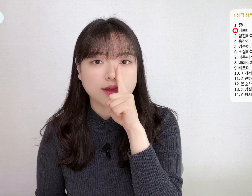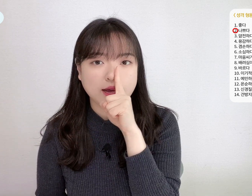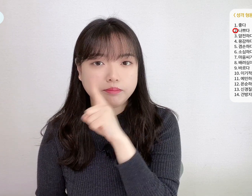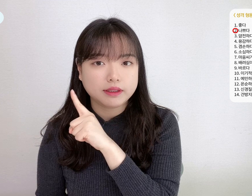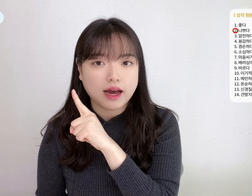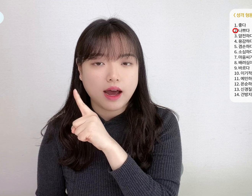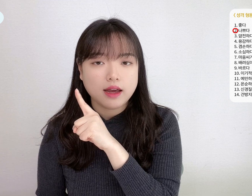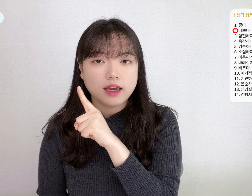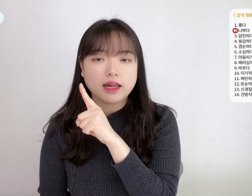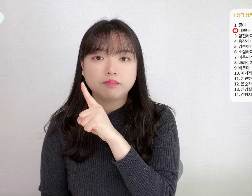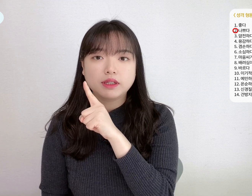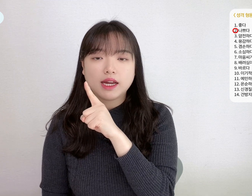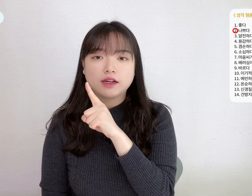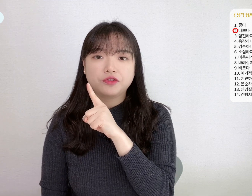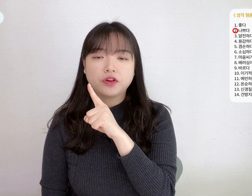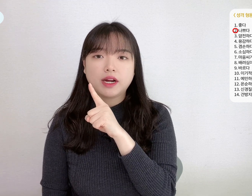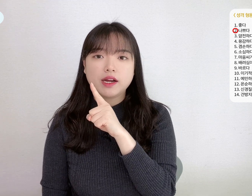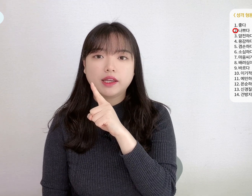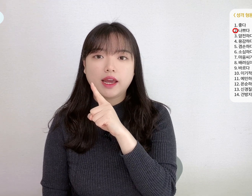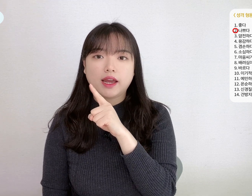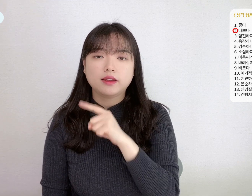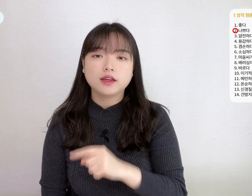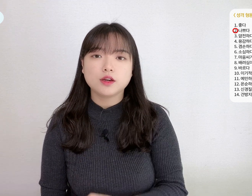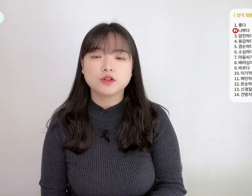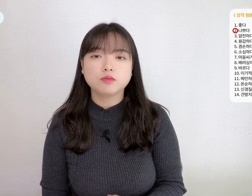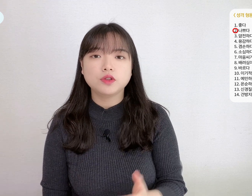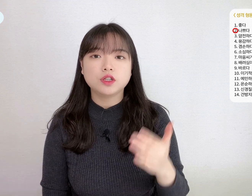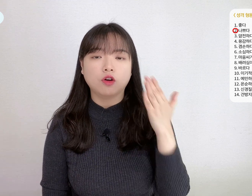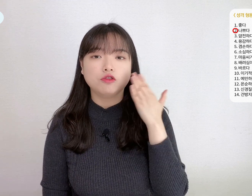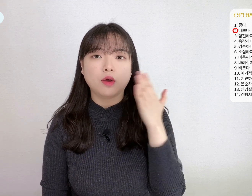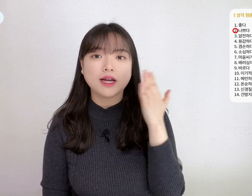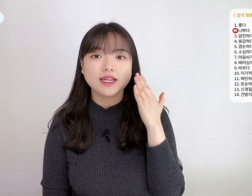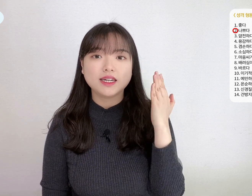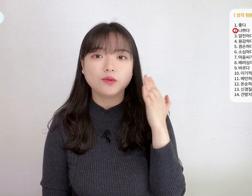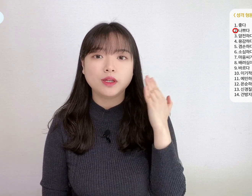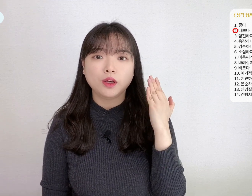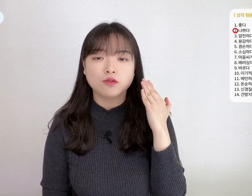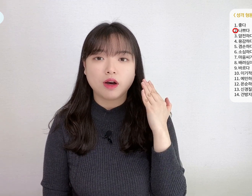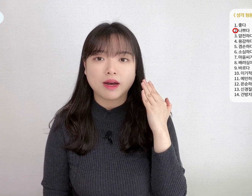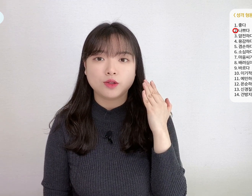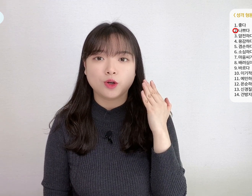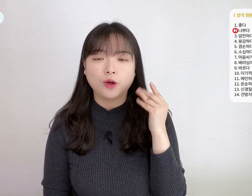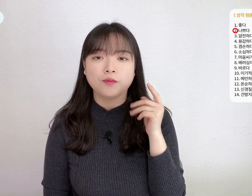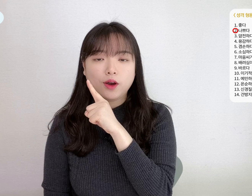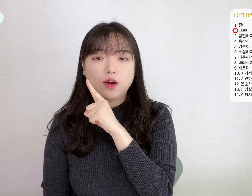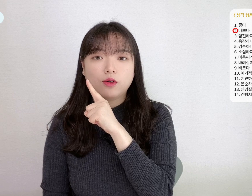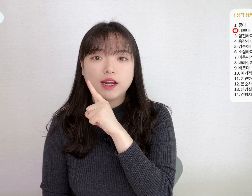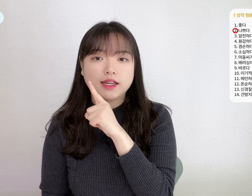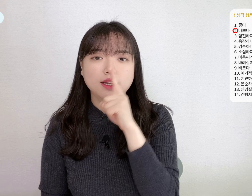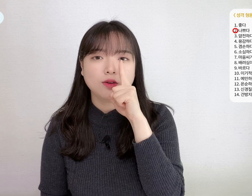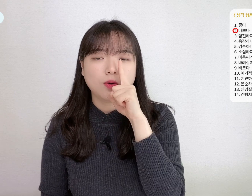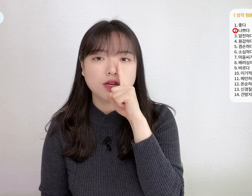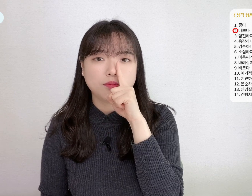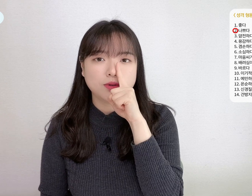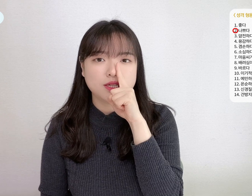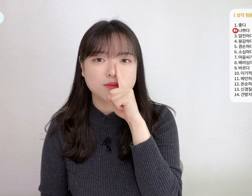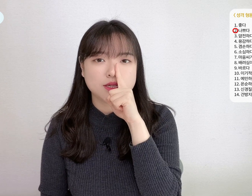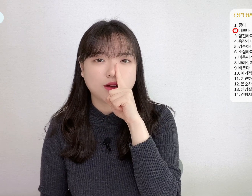When you say this [bad] sign, especially women, there are a lot of cases where they put makeup on their faces. Originally, you rub your nose to the side